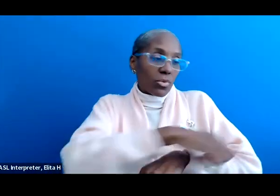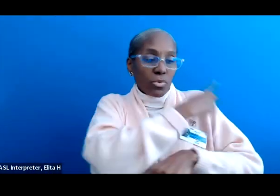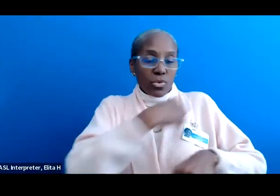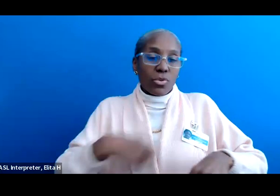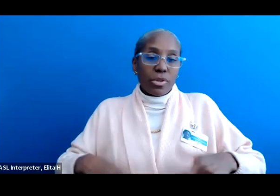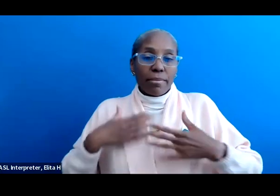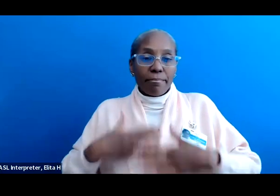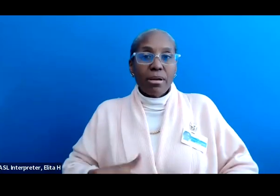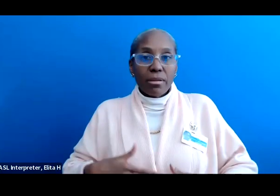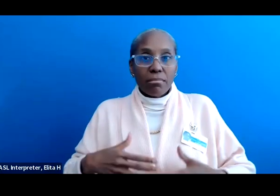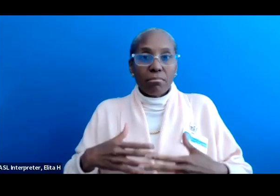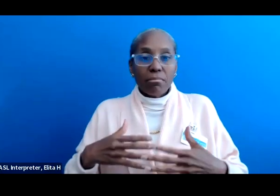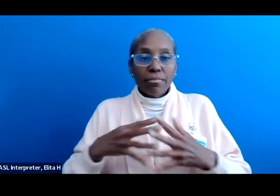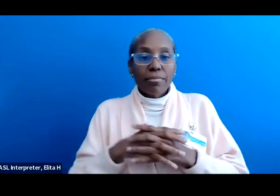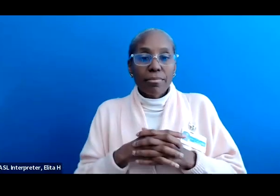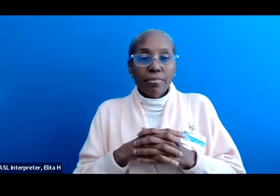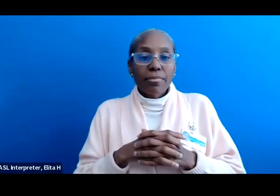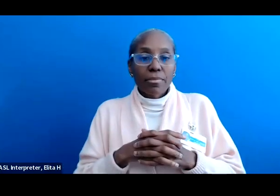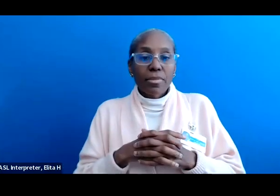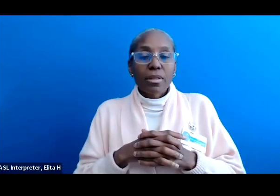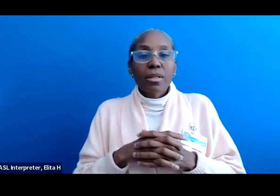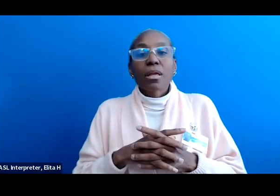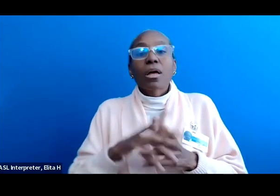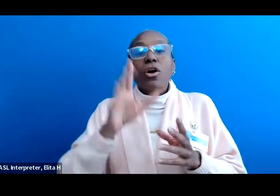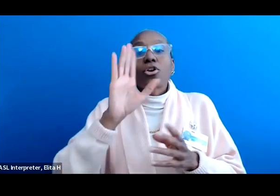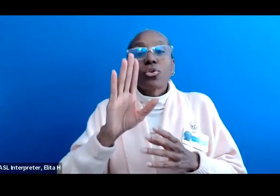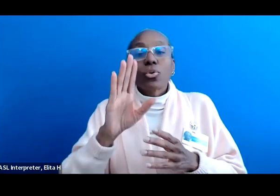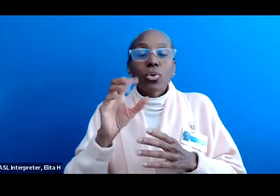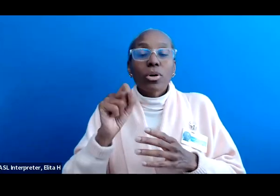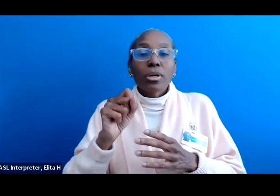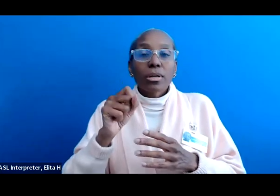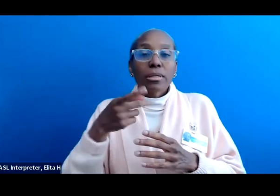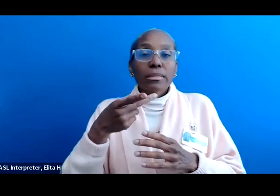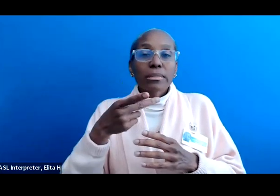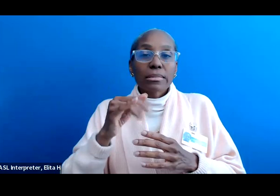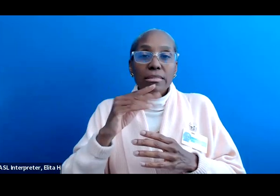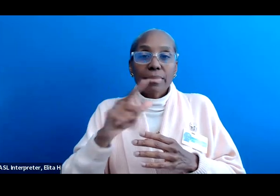goes into the spinal column, not into the spinal cord, but it goes